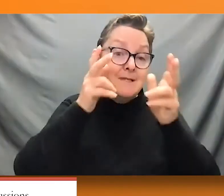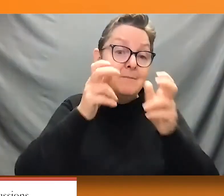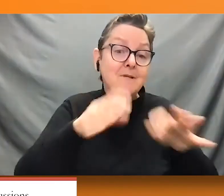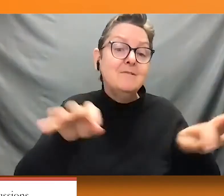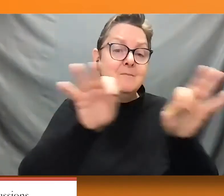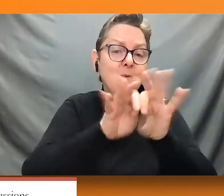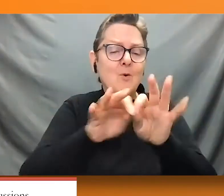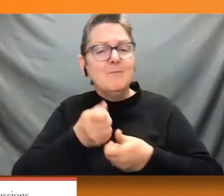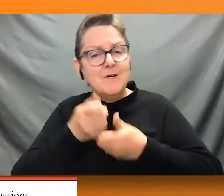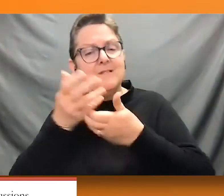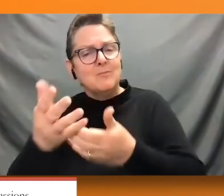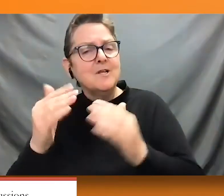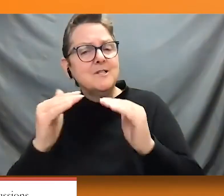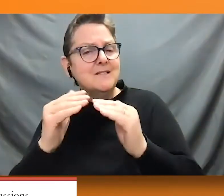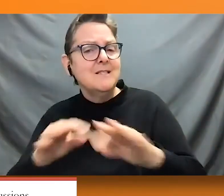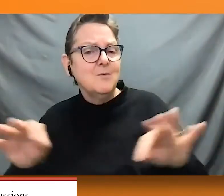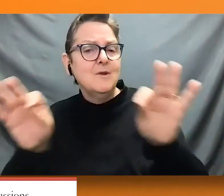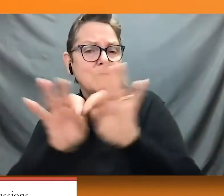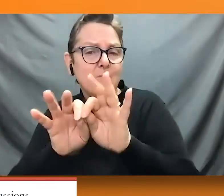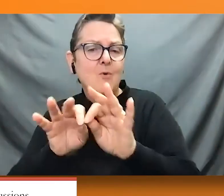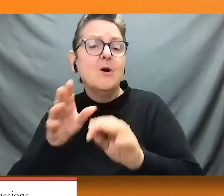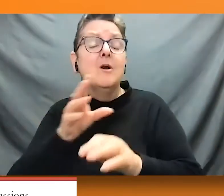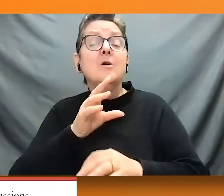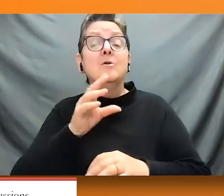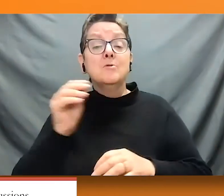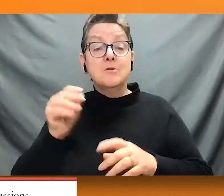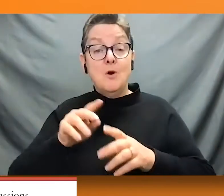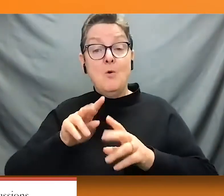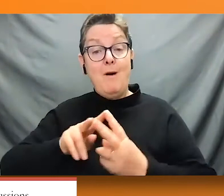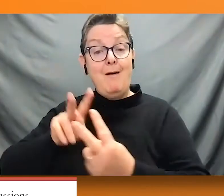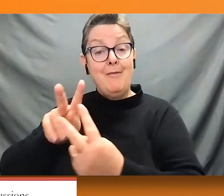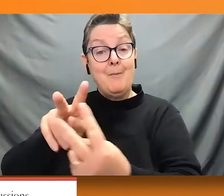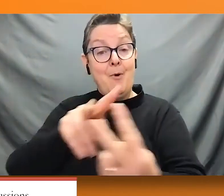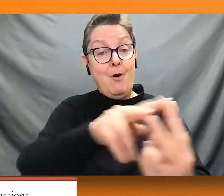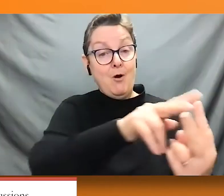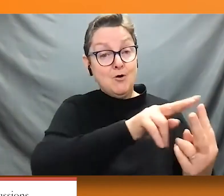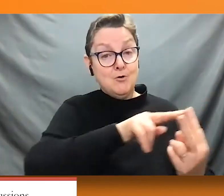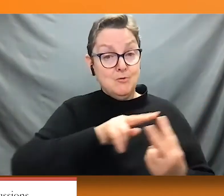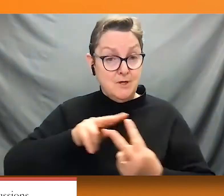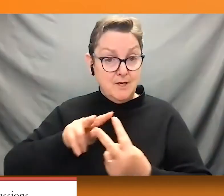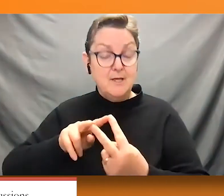And what you would want to do, of course, is be walking around monitoring and providing support for students